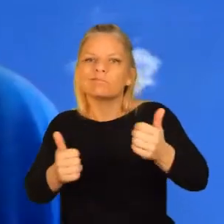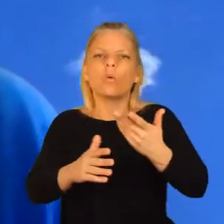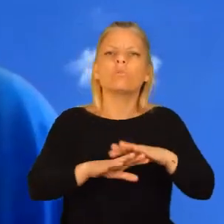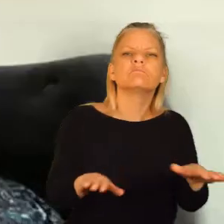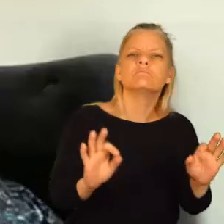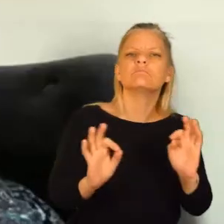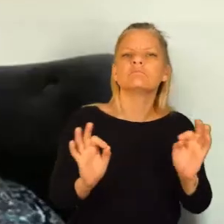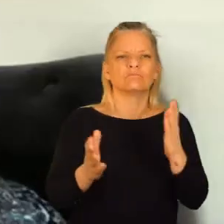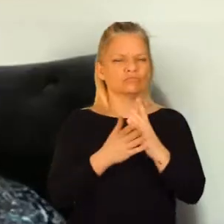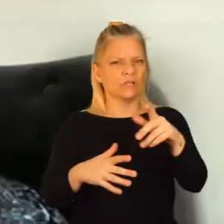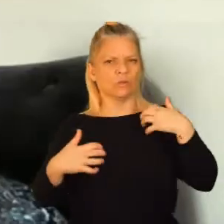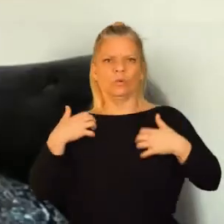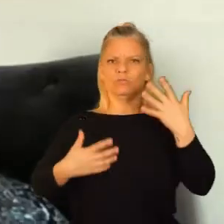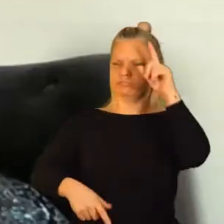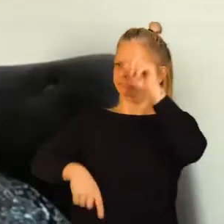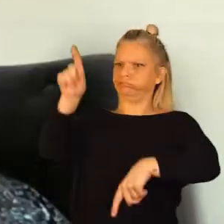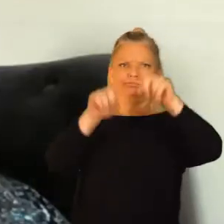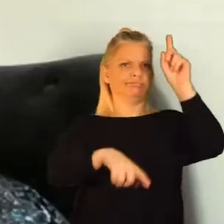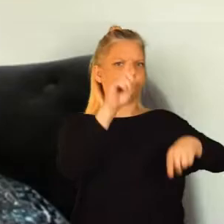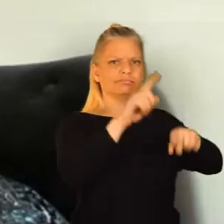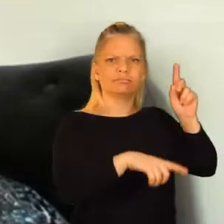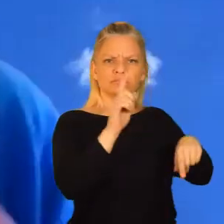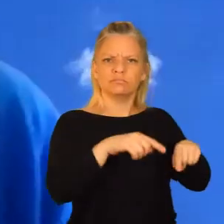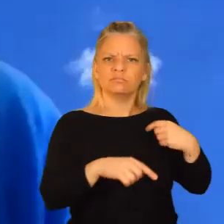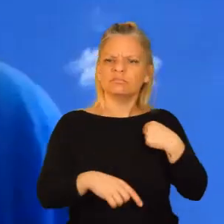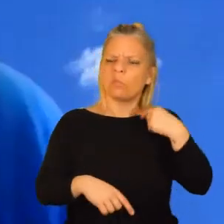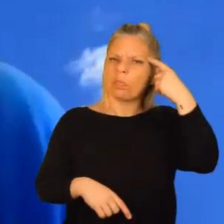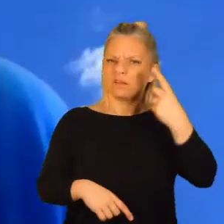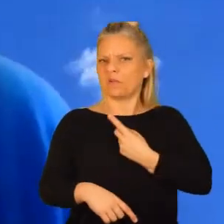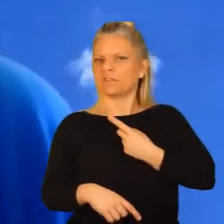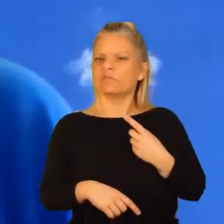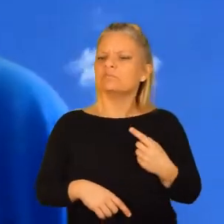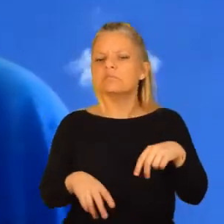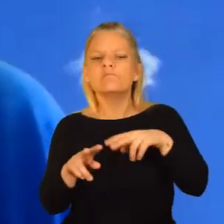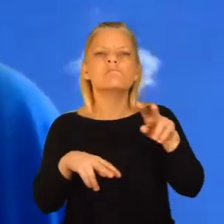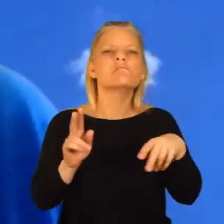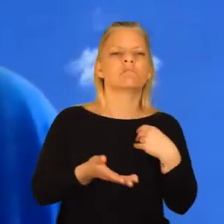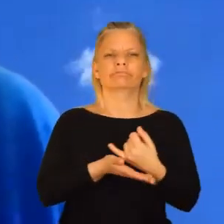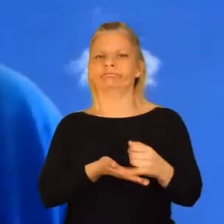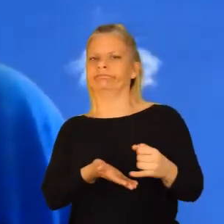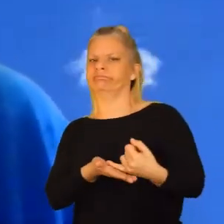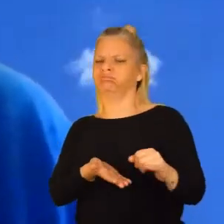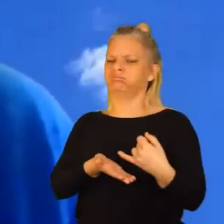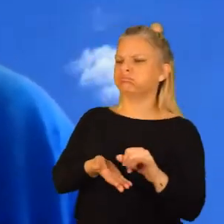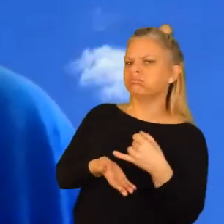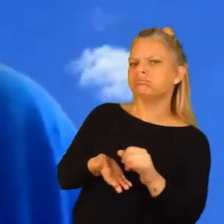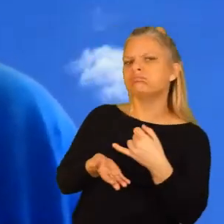Yeah it's really quite interesting how the dynamics play out , in that I think I was somebody who was always rebelled a little bit